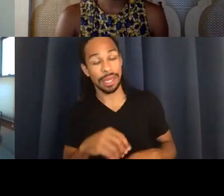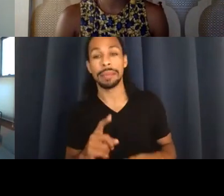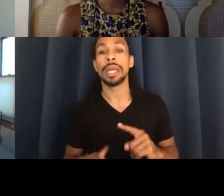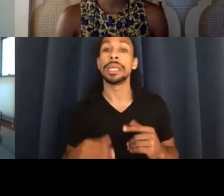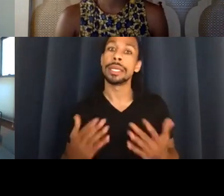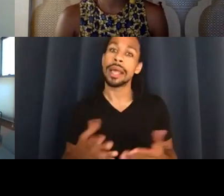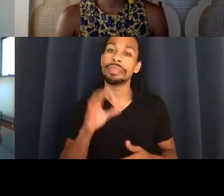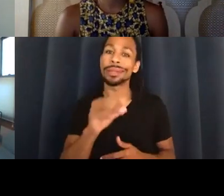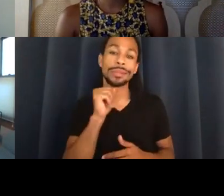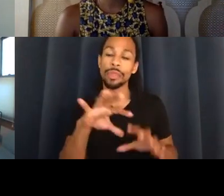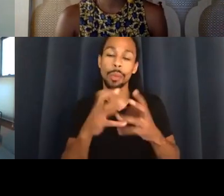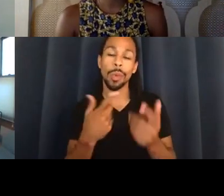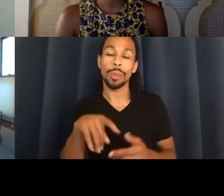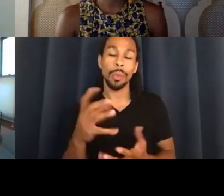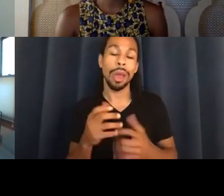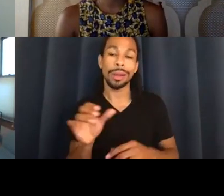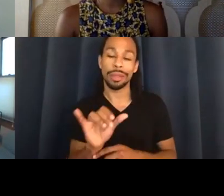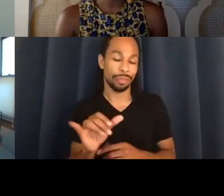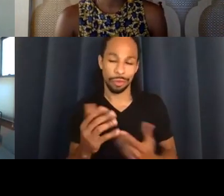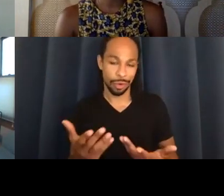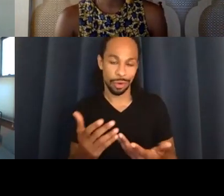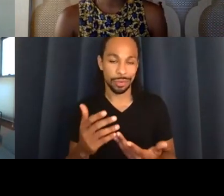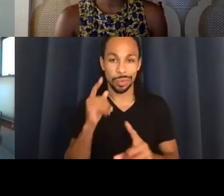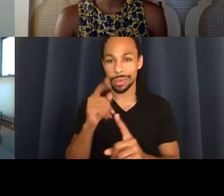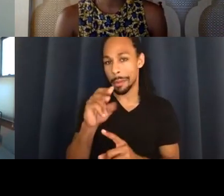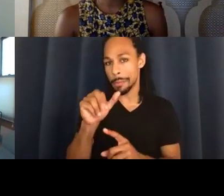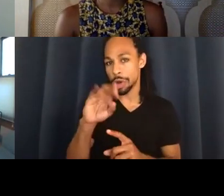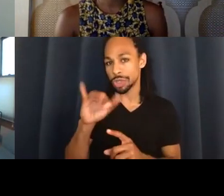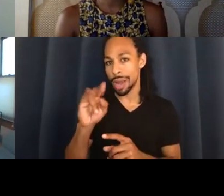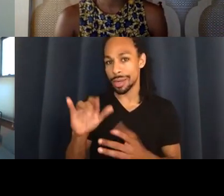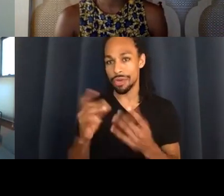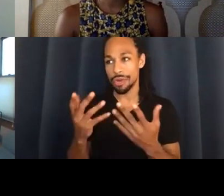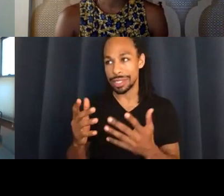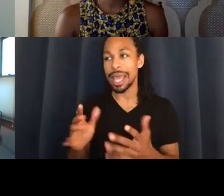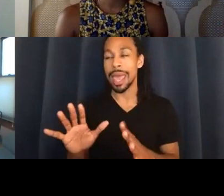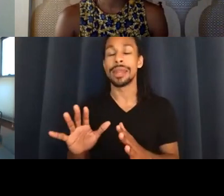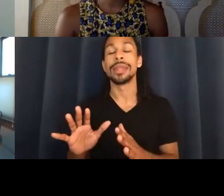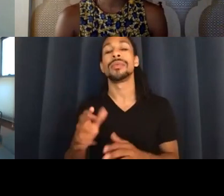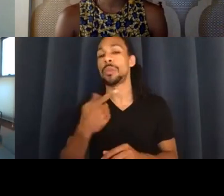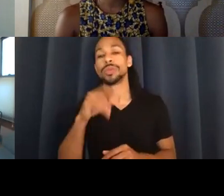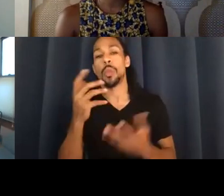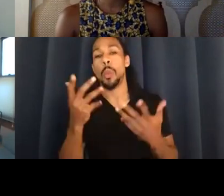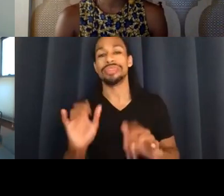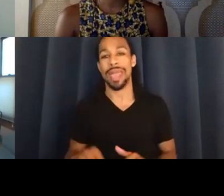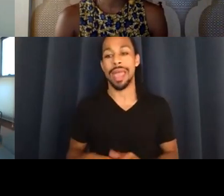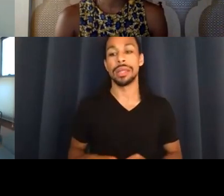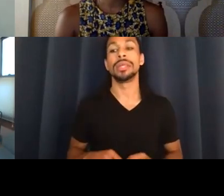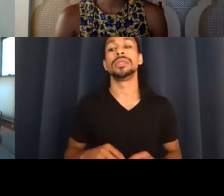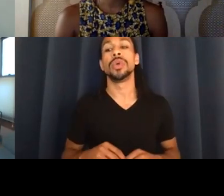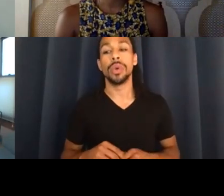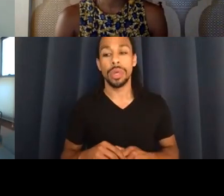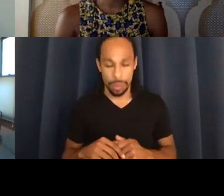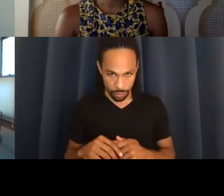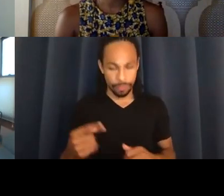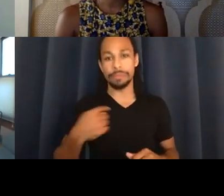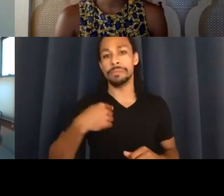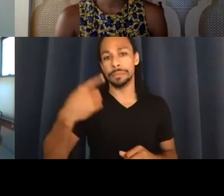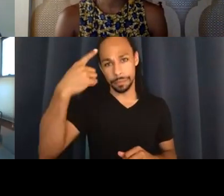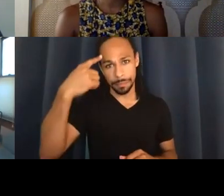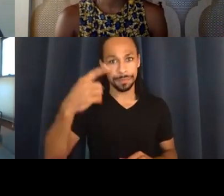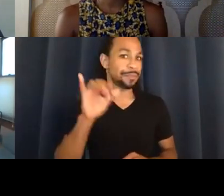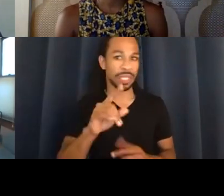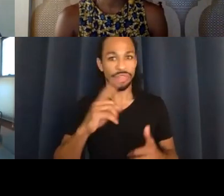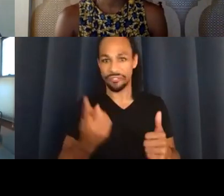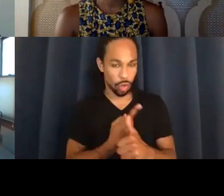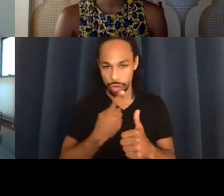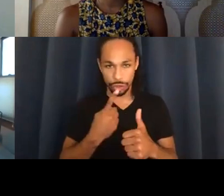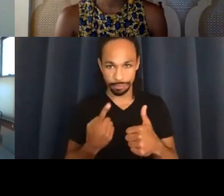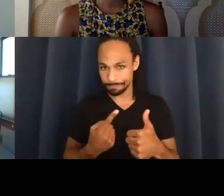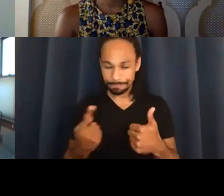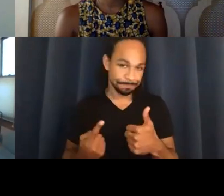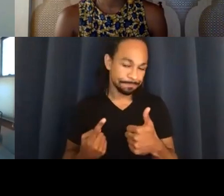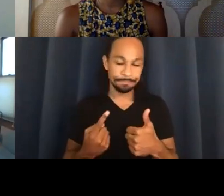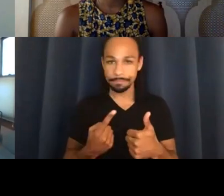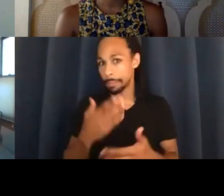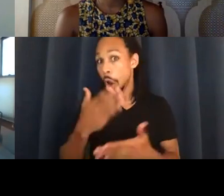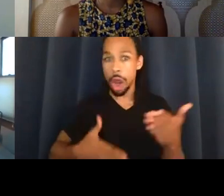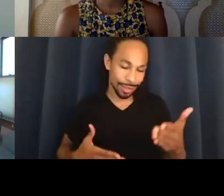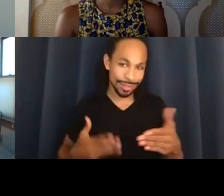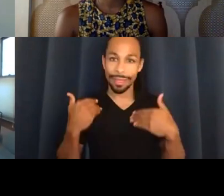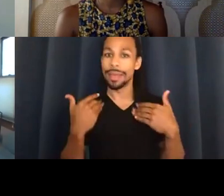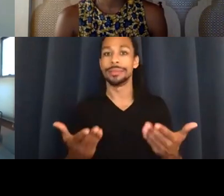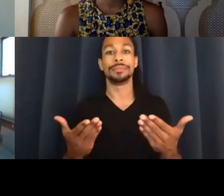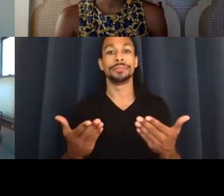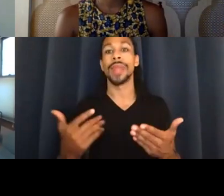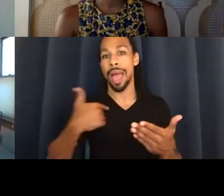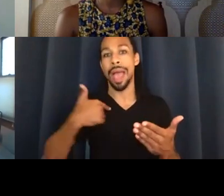either. To Marjani's point, that is not what we want either. That is the first piece is I have to extricate from